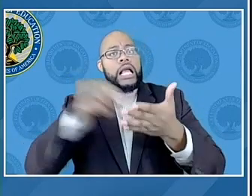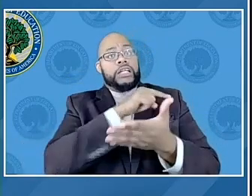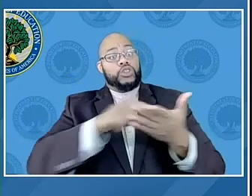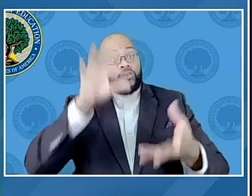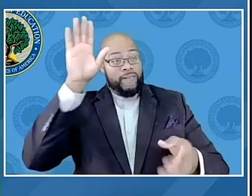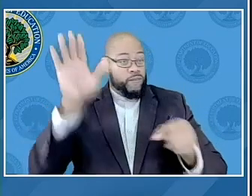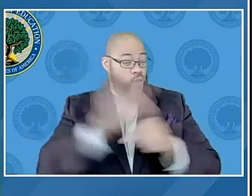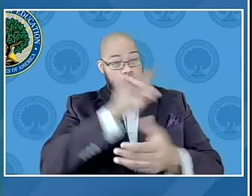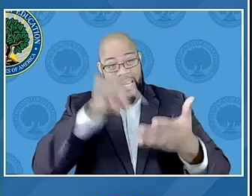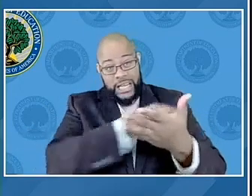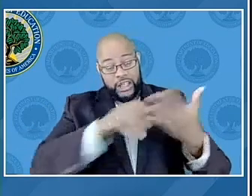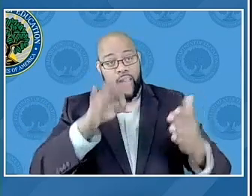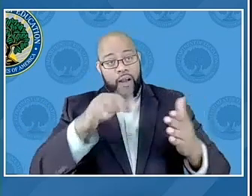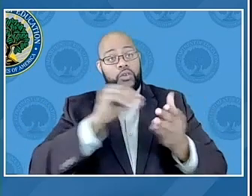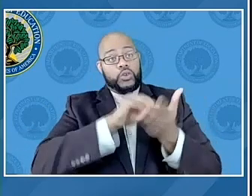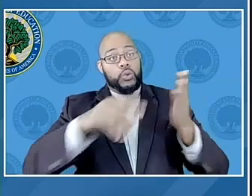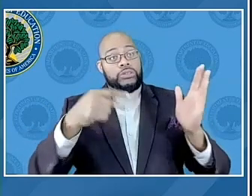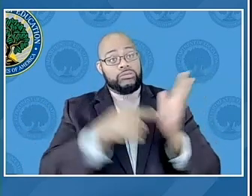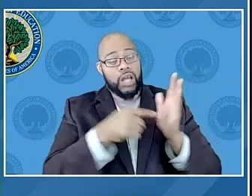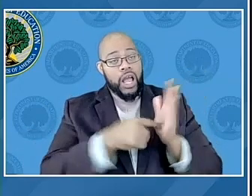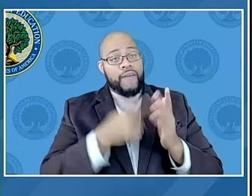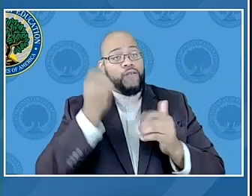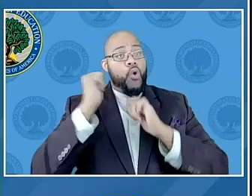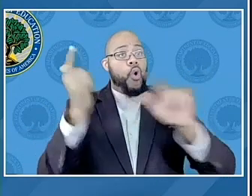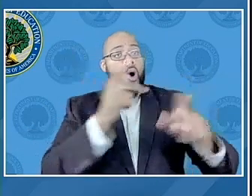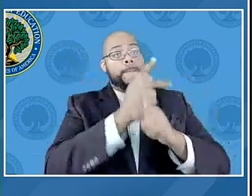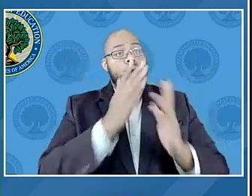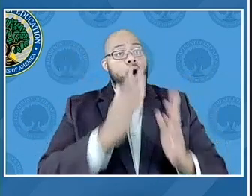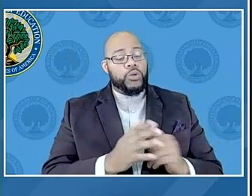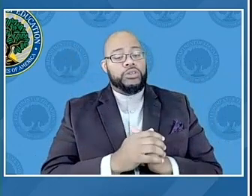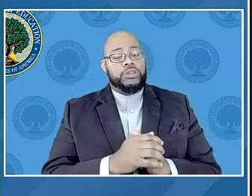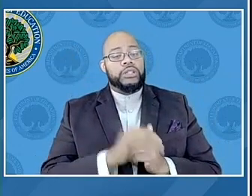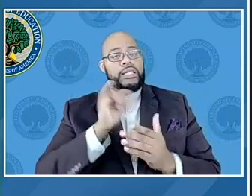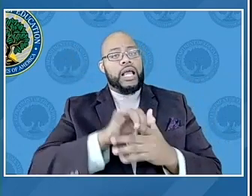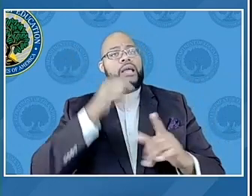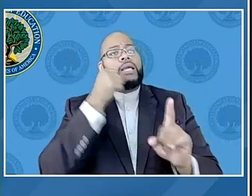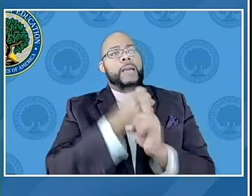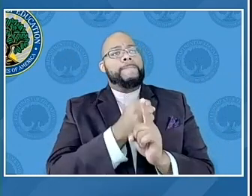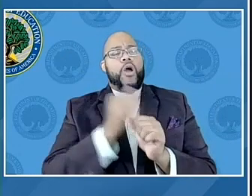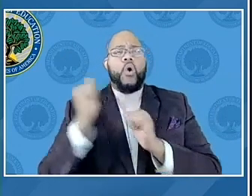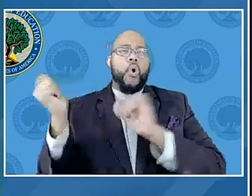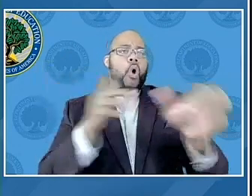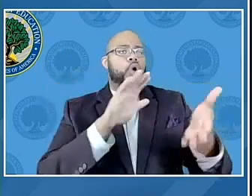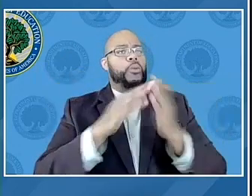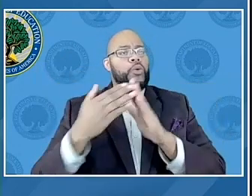of student debt for all borrowers impacts all communities. And so definitely want to